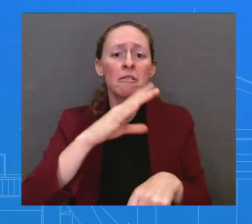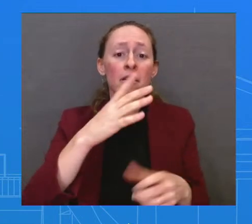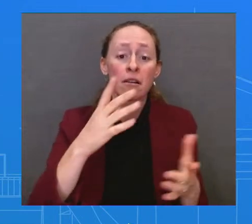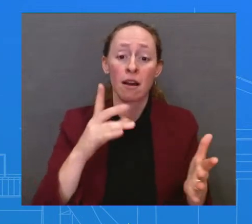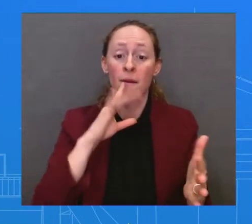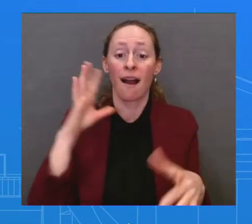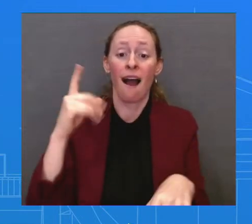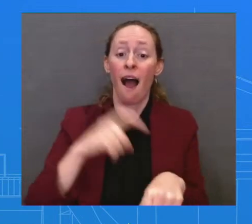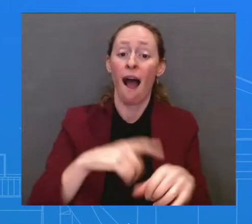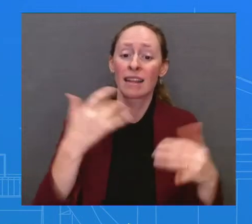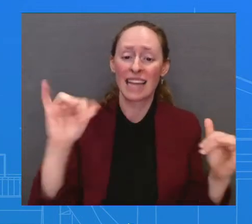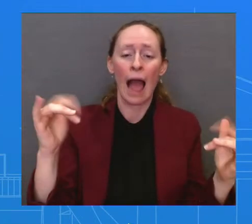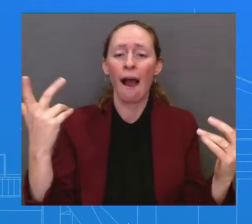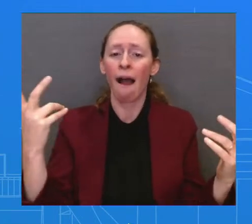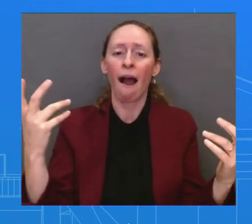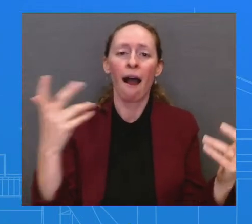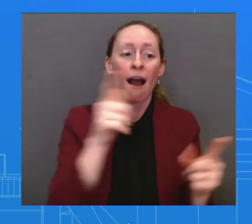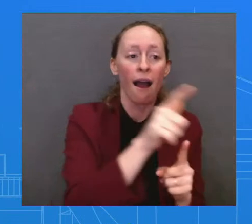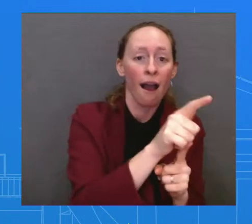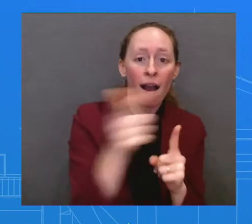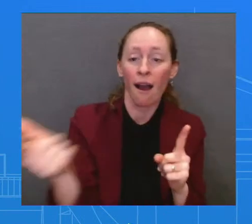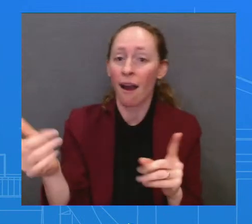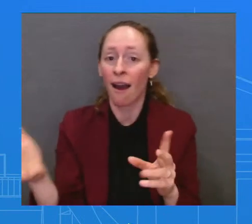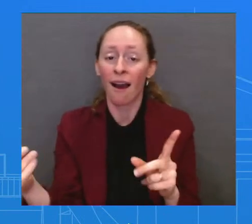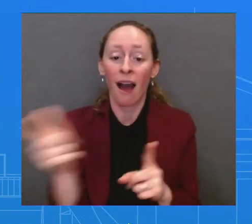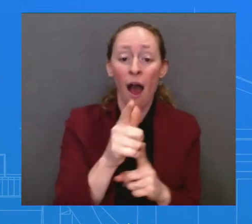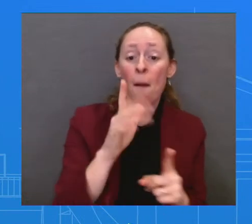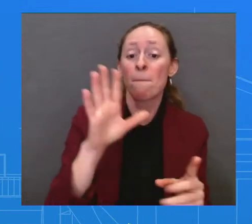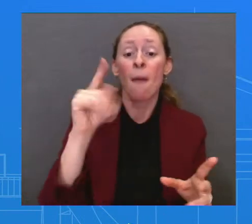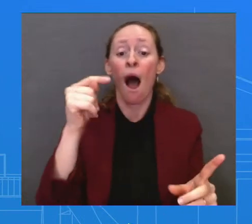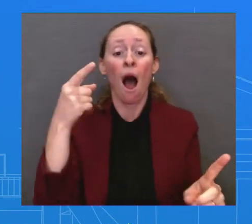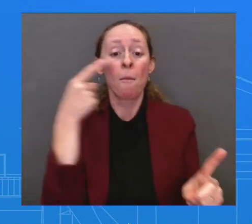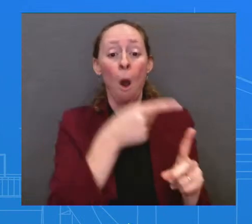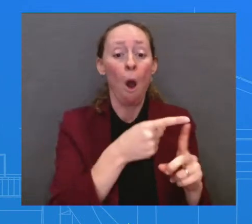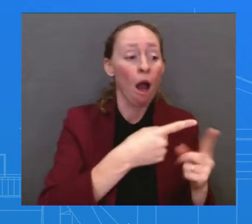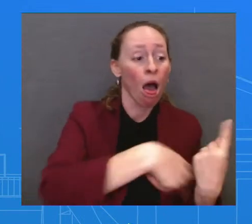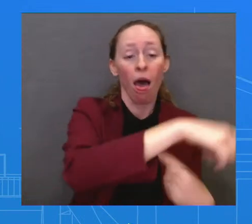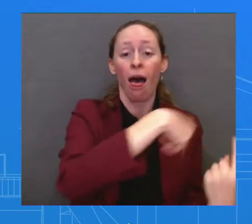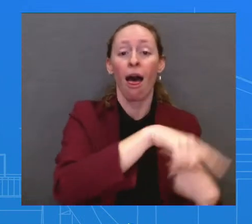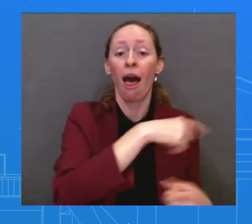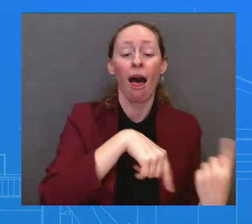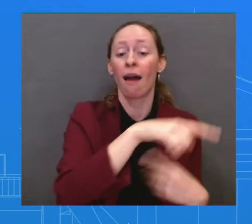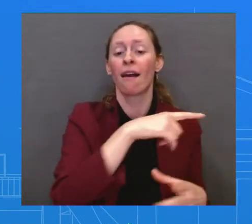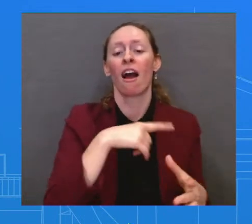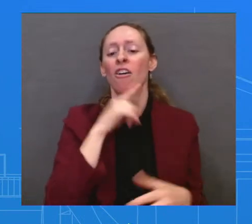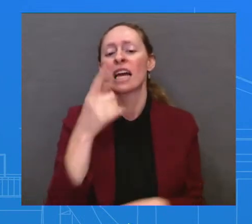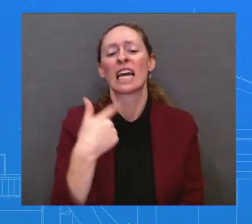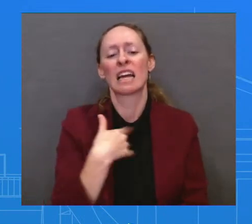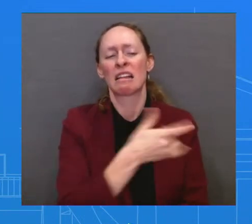and all the other elements going into these negotiations that have nothing to do with Ukraine -- that there will be strong bipartisan support